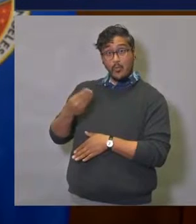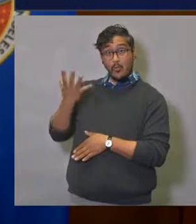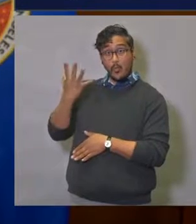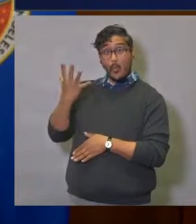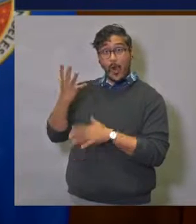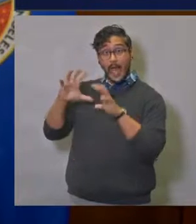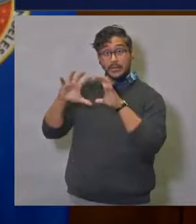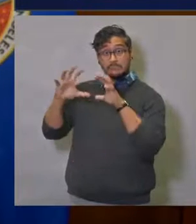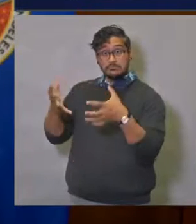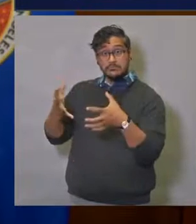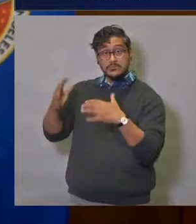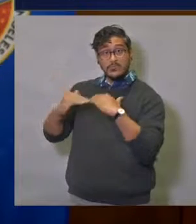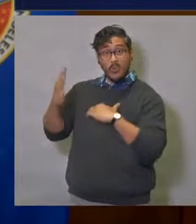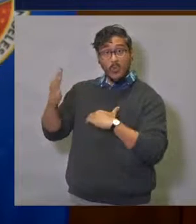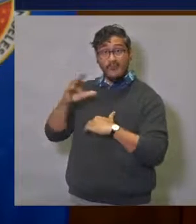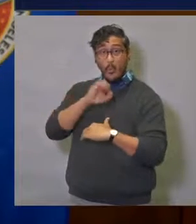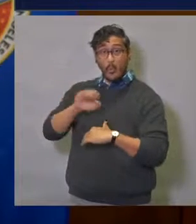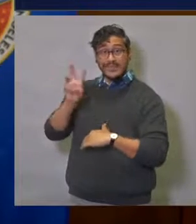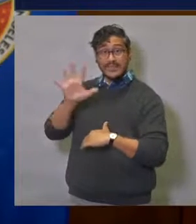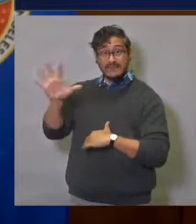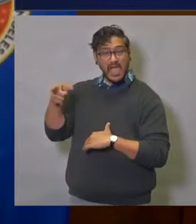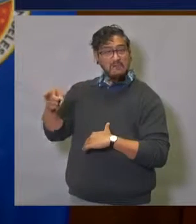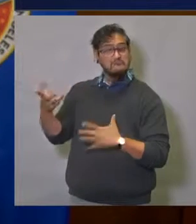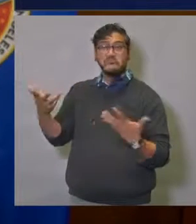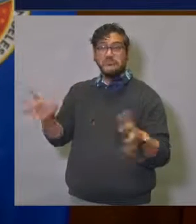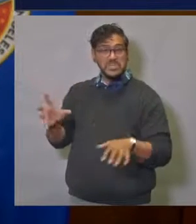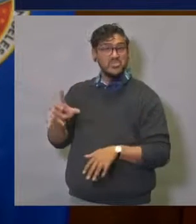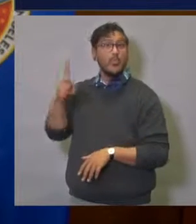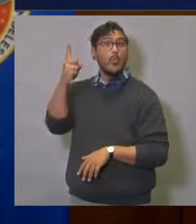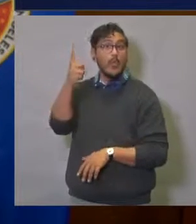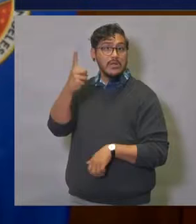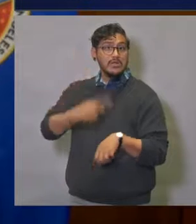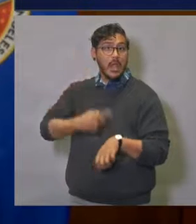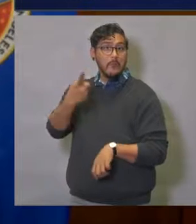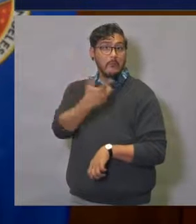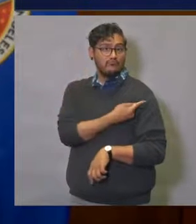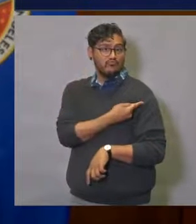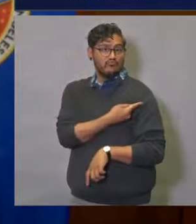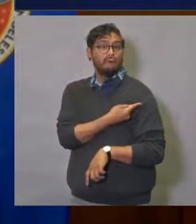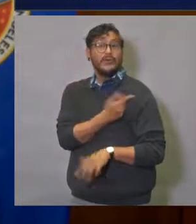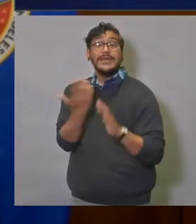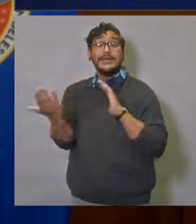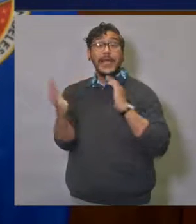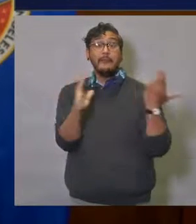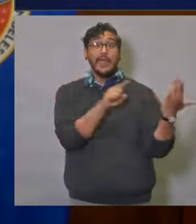AS OF LAST WEEK, 56% OF WHITE